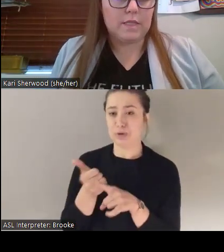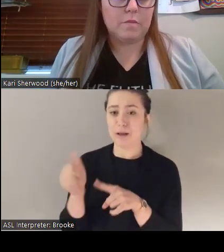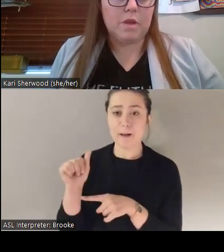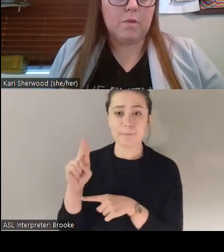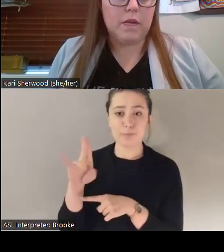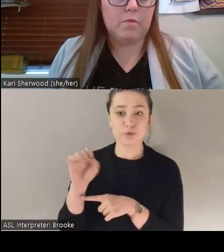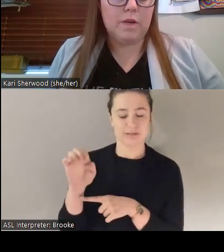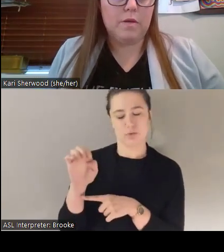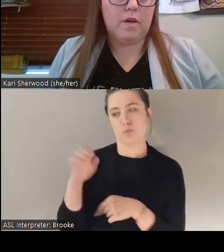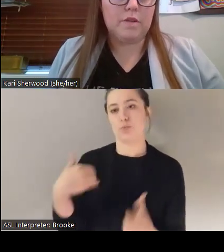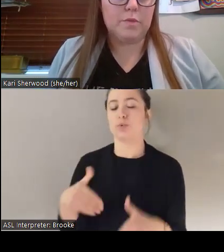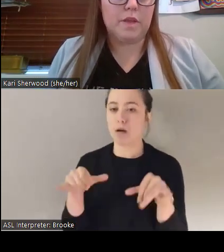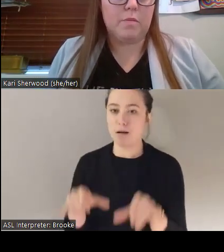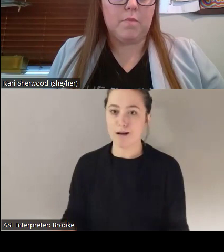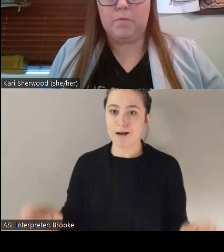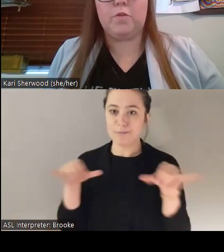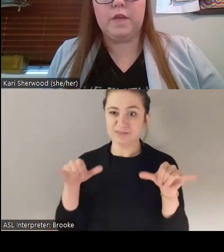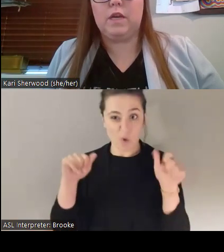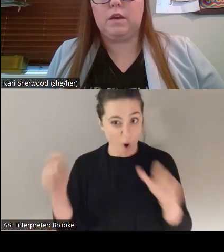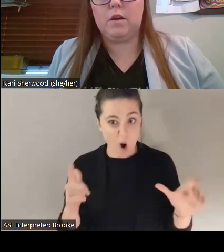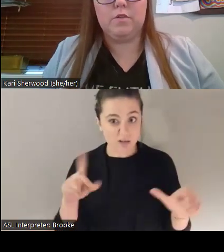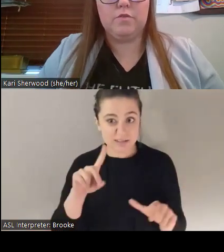And that's something we often don't think about when we re thinking of